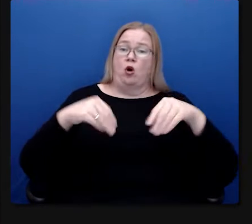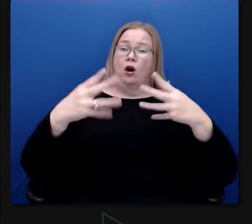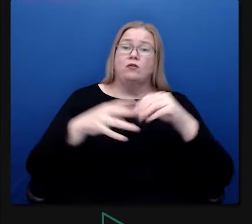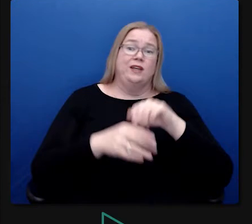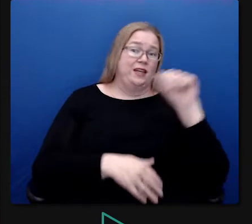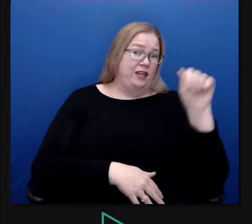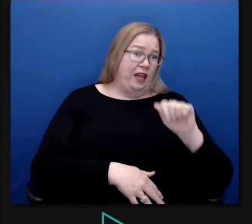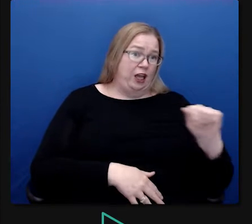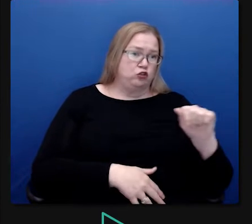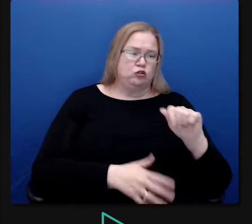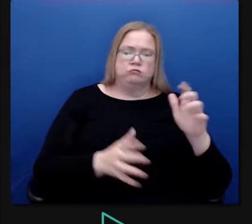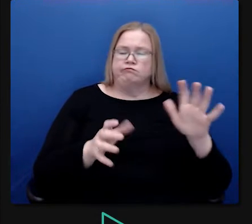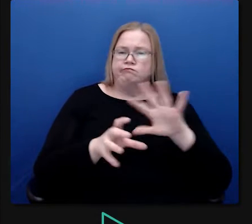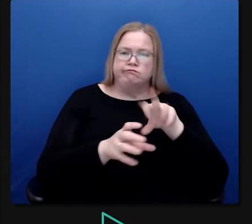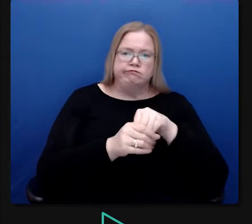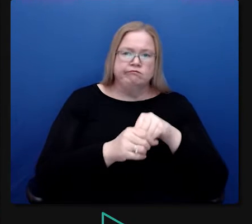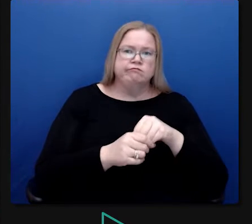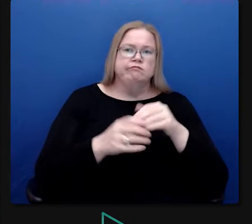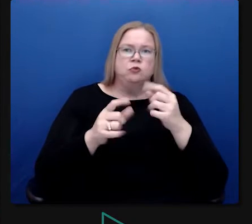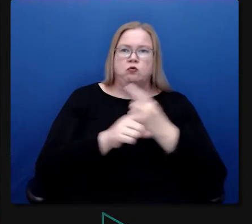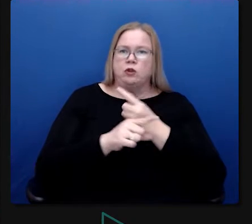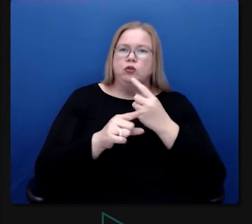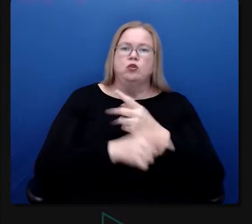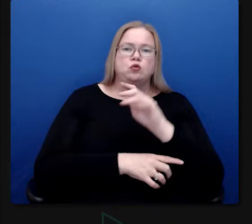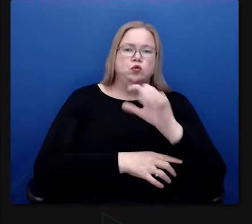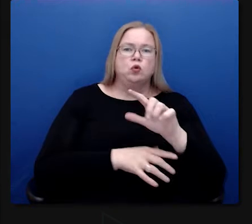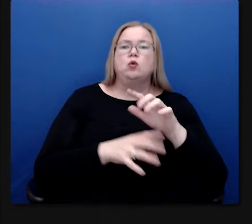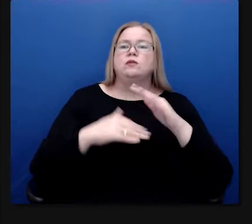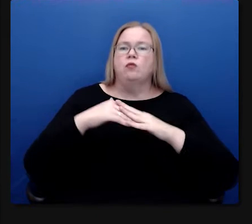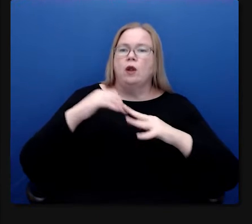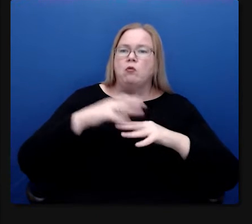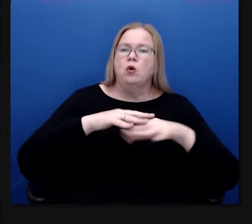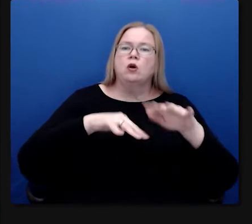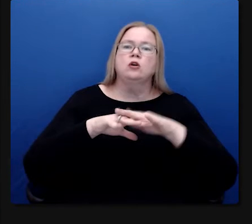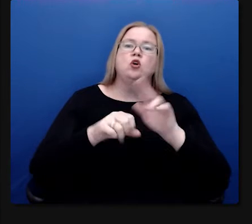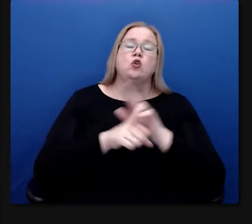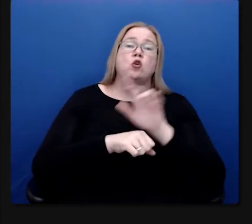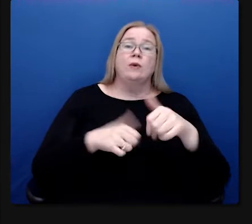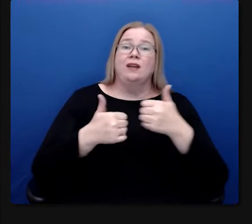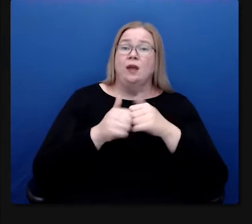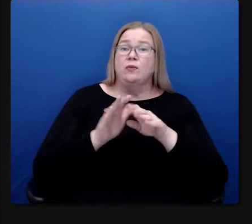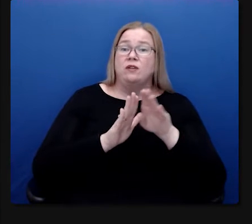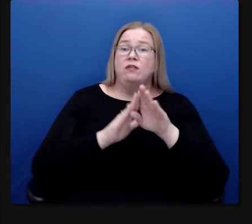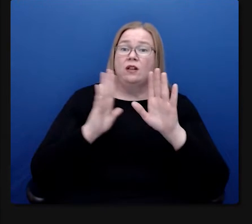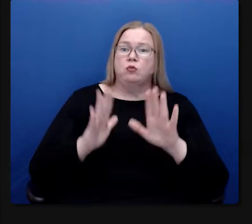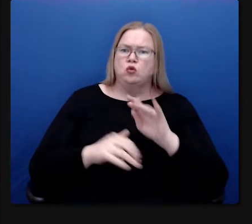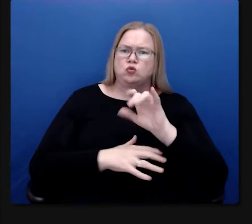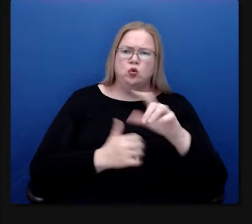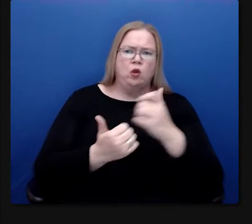which comes packaged with common tools and frameworks used by game developers. All of the tools and components are preinstalled